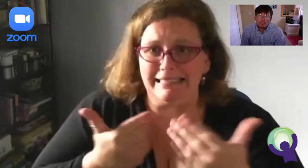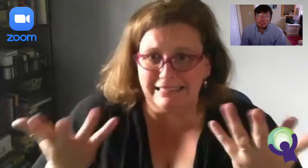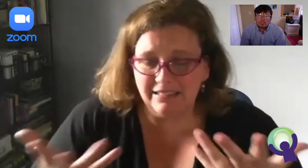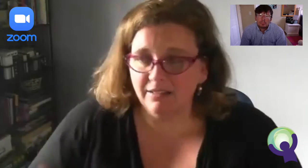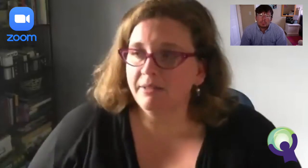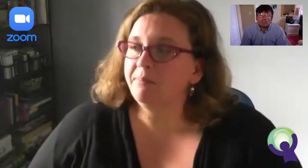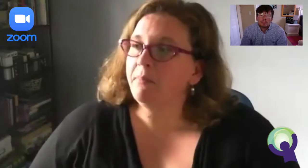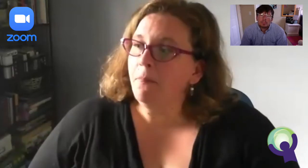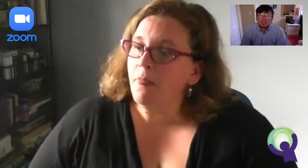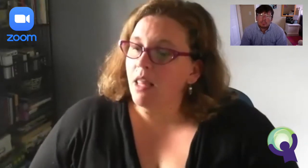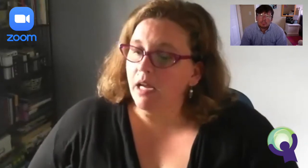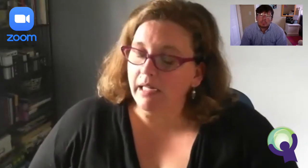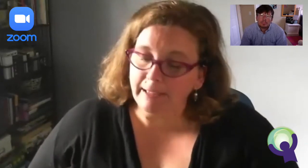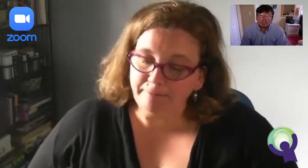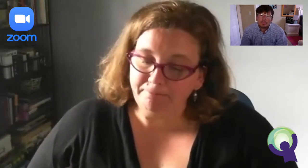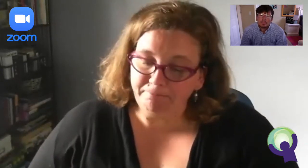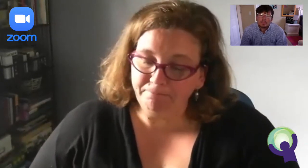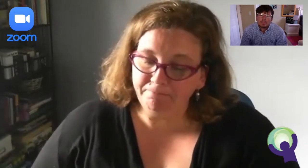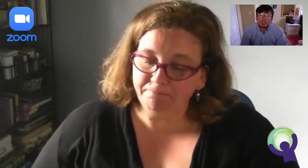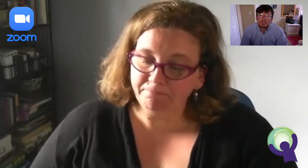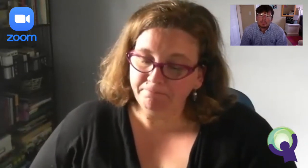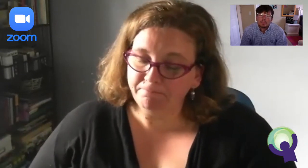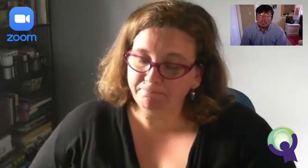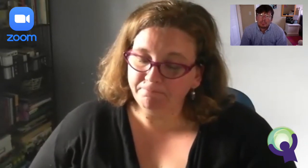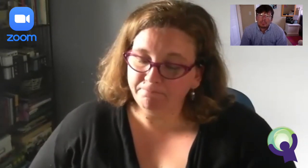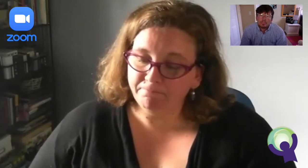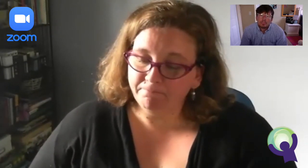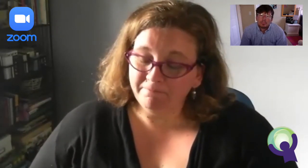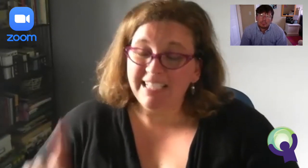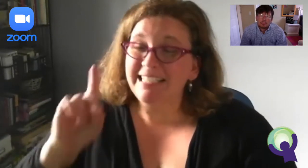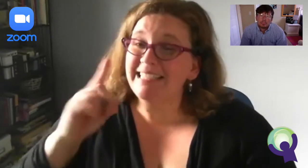good at gesturing or understanding that kind of communication